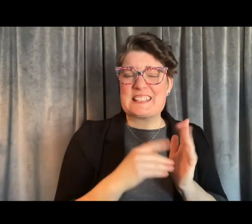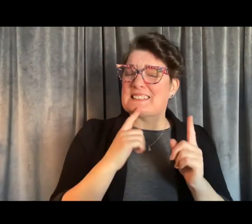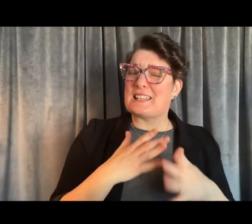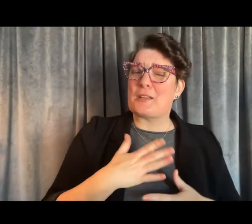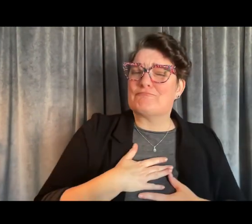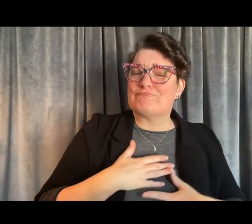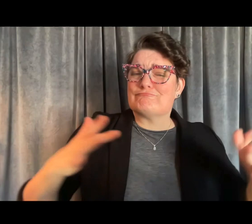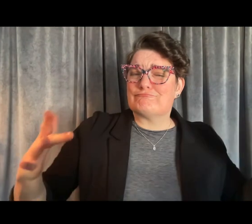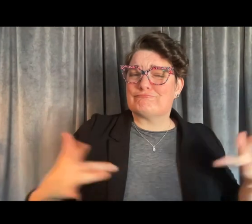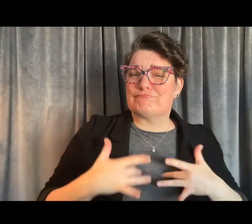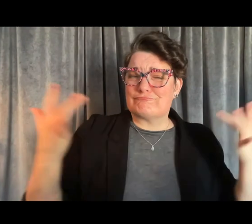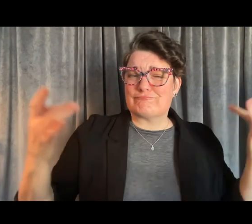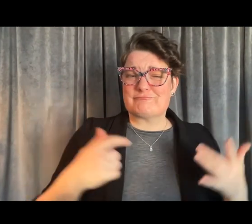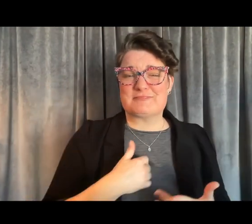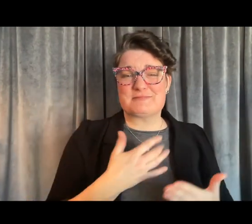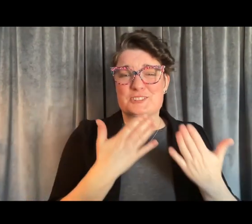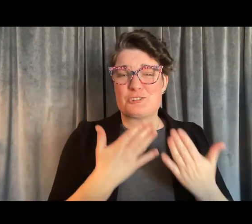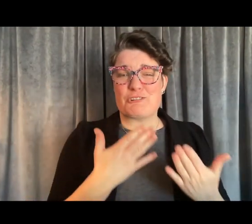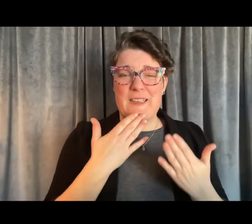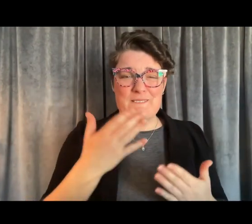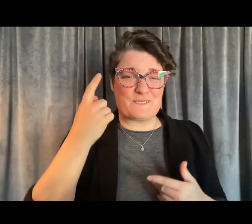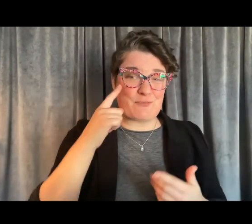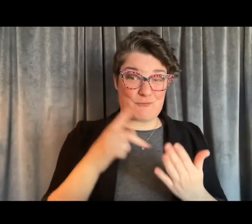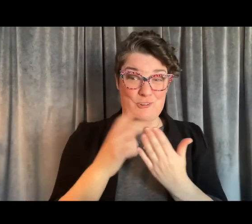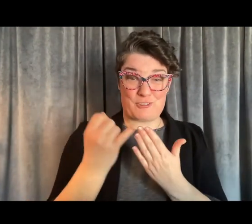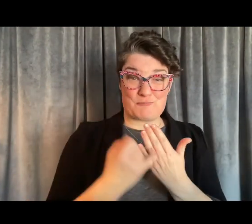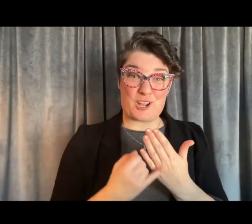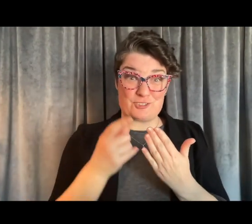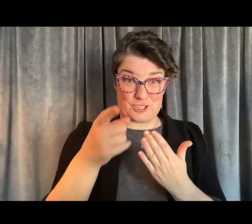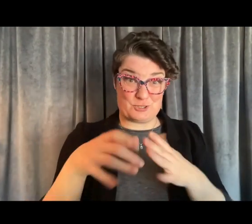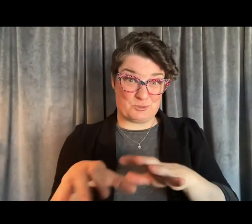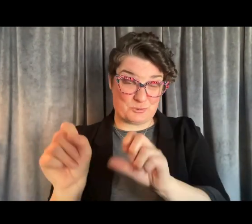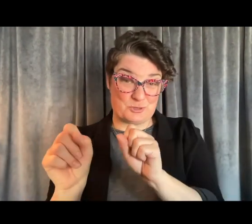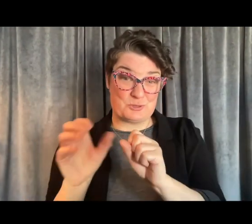I'm so grateful for the projects that you do and the projects that you and Nomy are